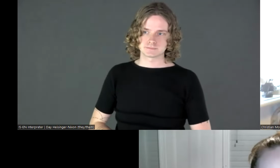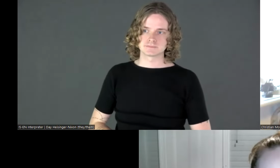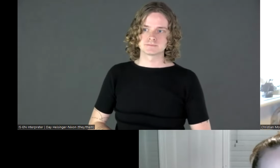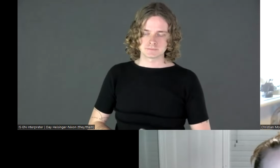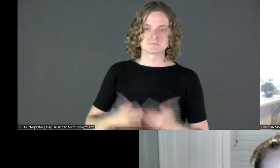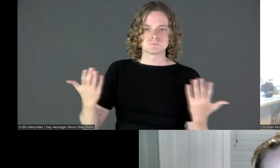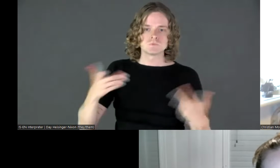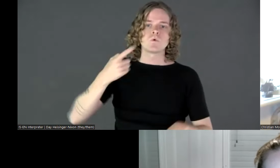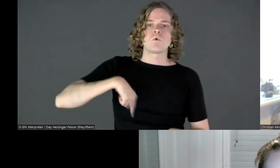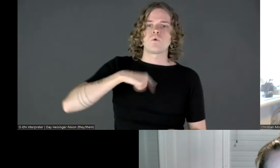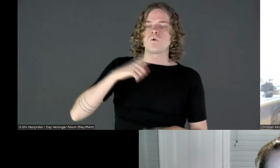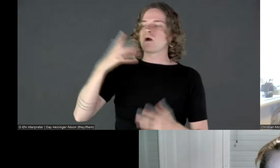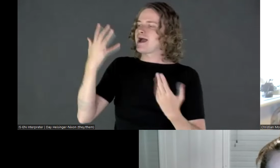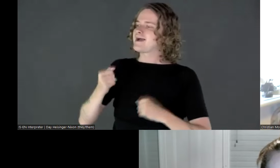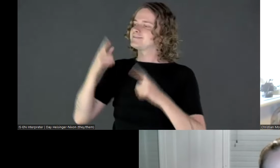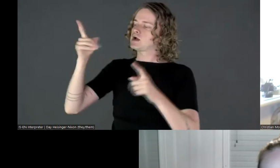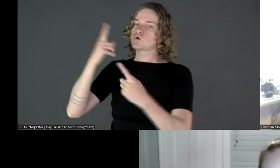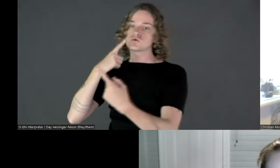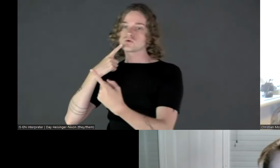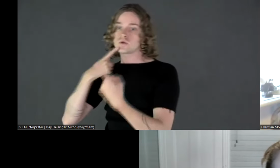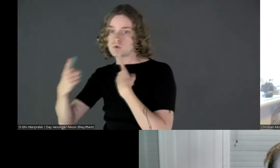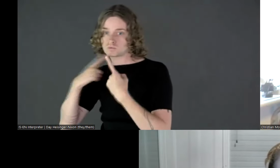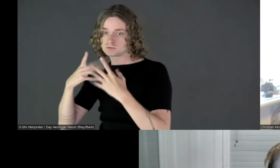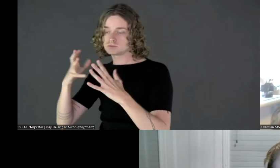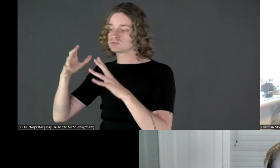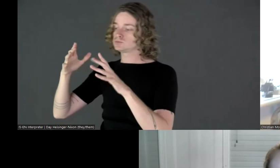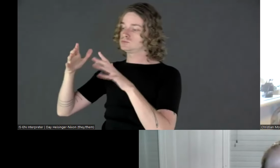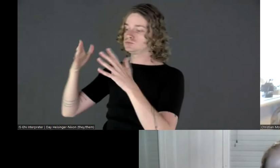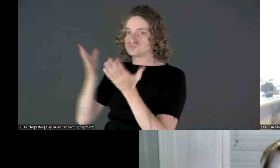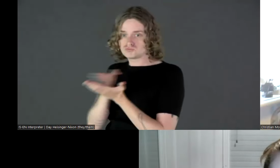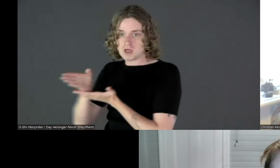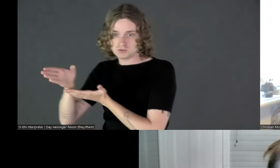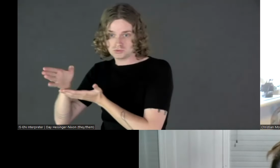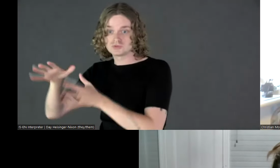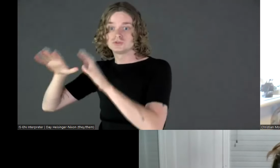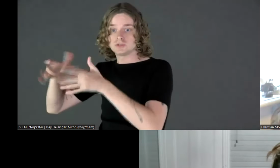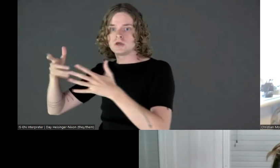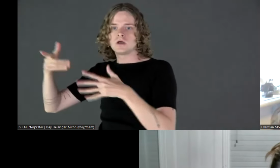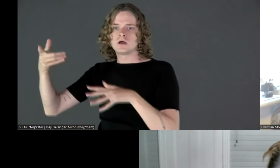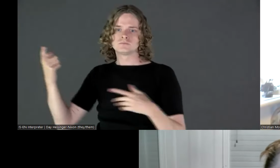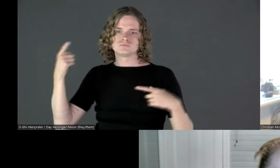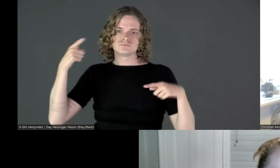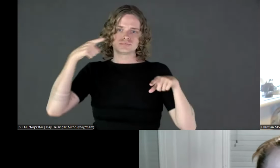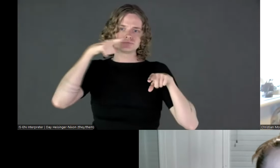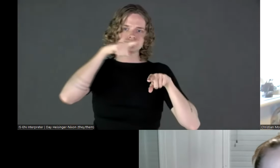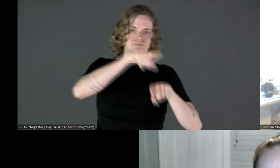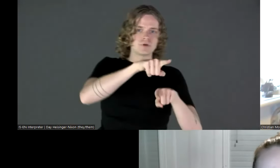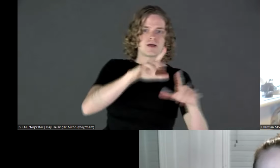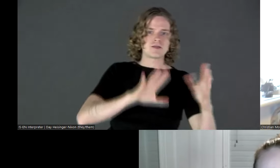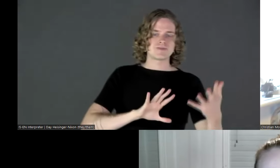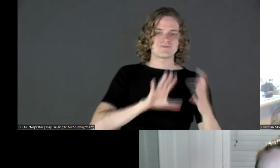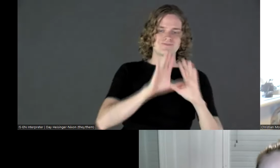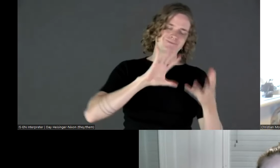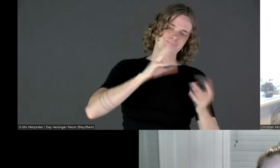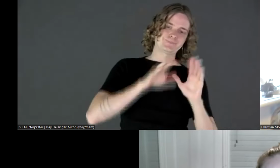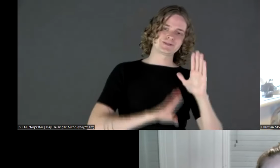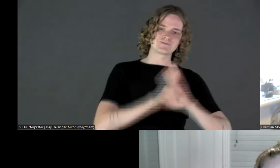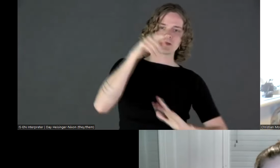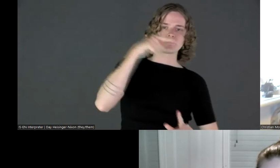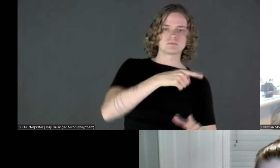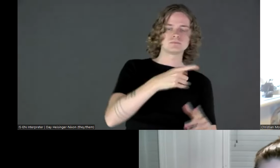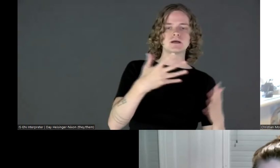with the formation or development of the technical support mechanism. I hope that helps, Christian.